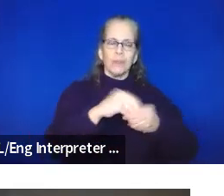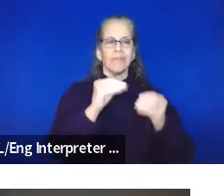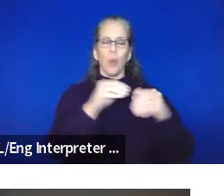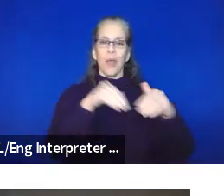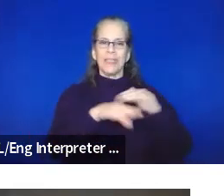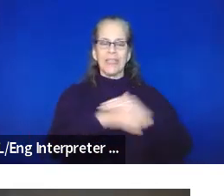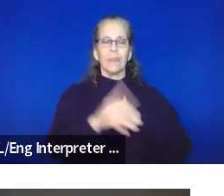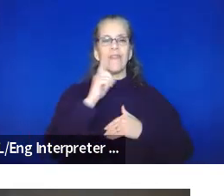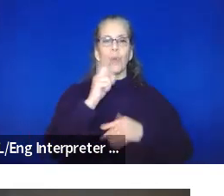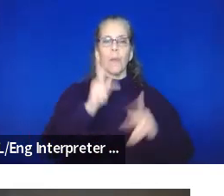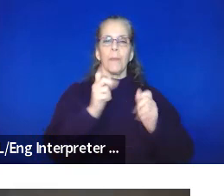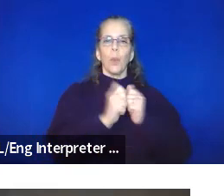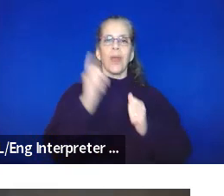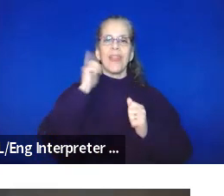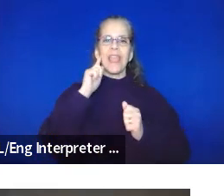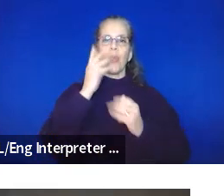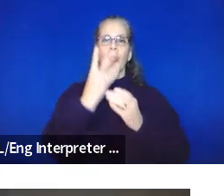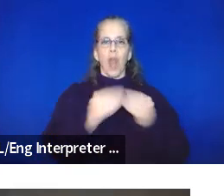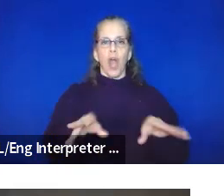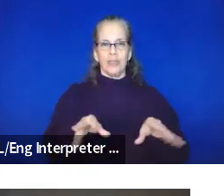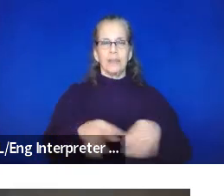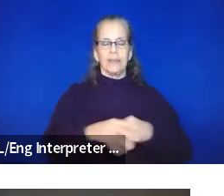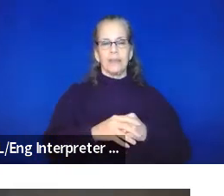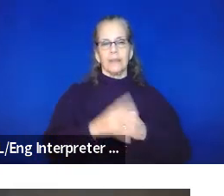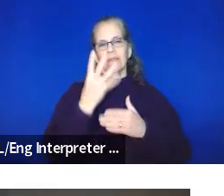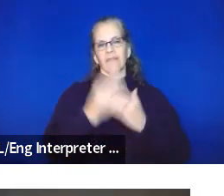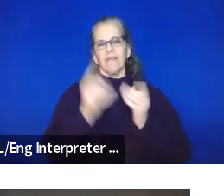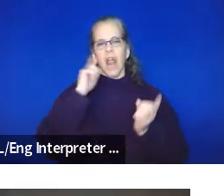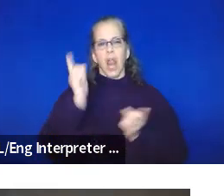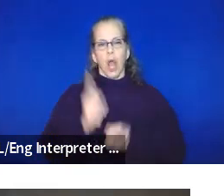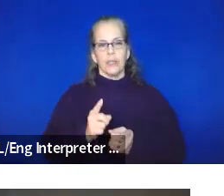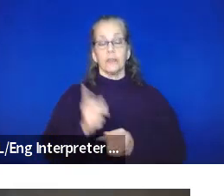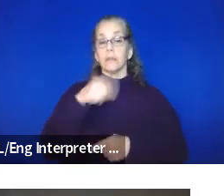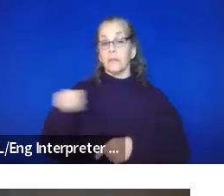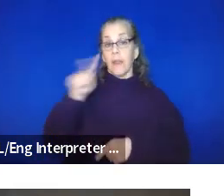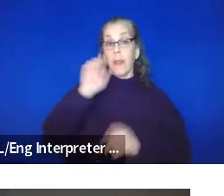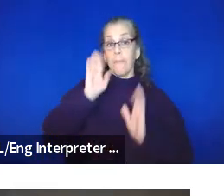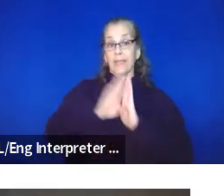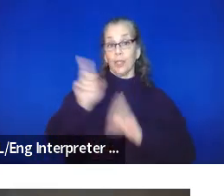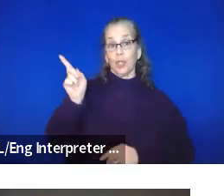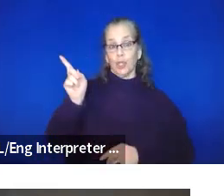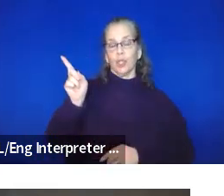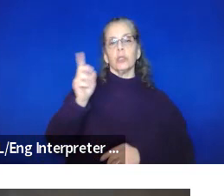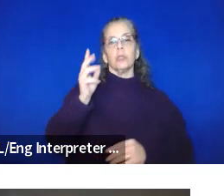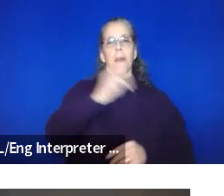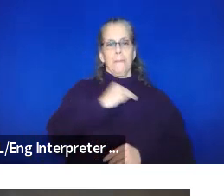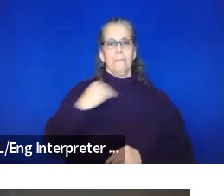This slide here shows members of our task force. If you would like to learn more about the task force, you can contact the Chair, Dr.